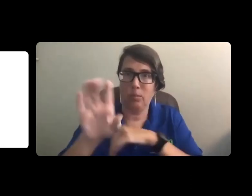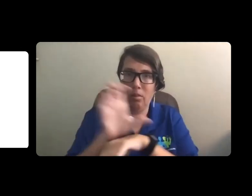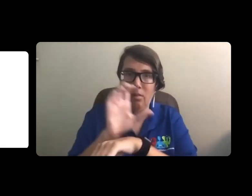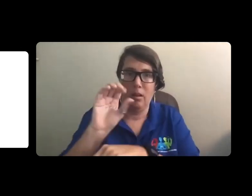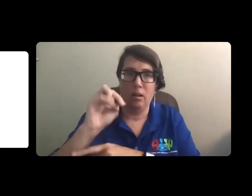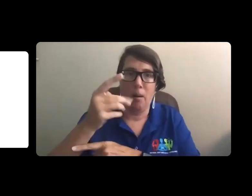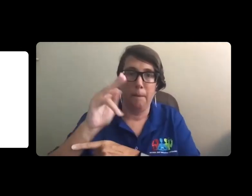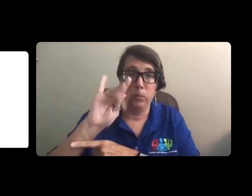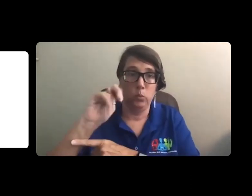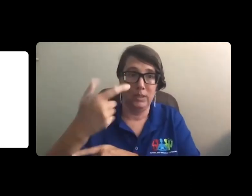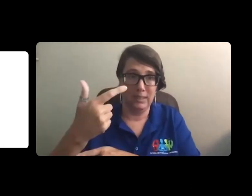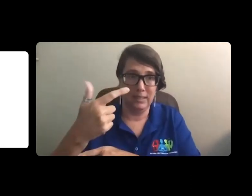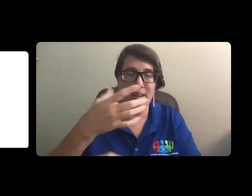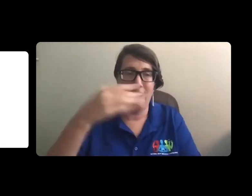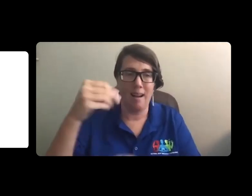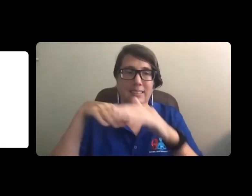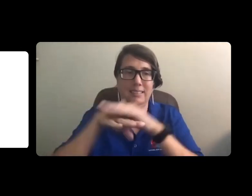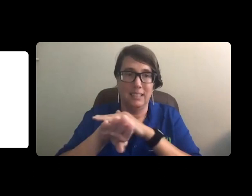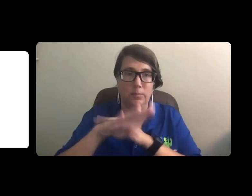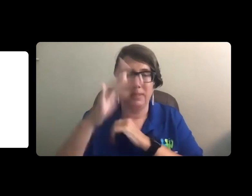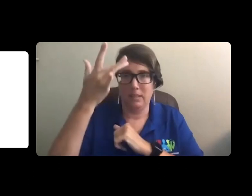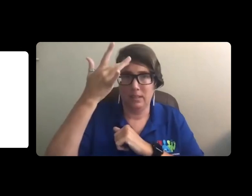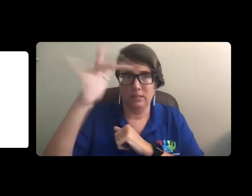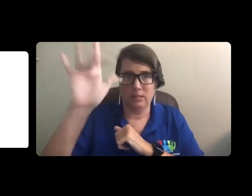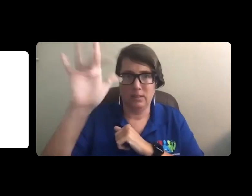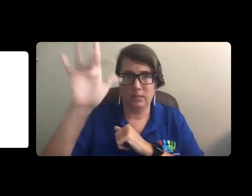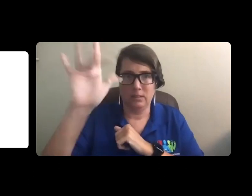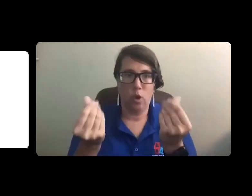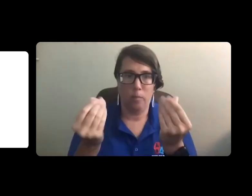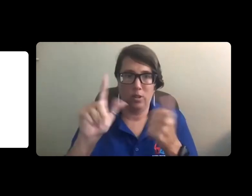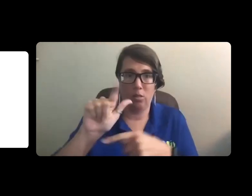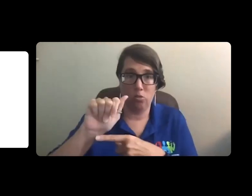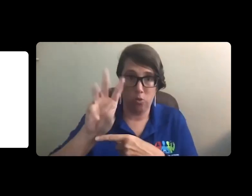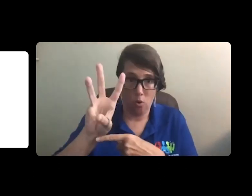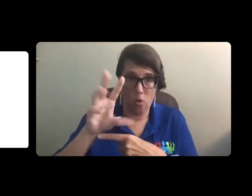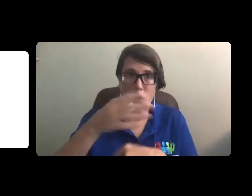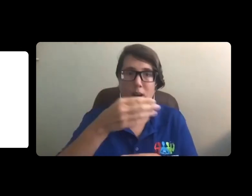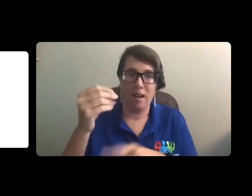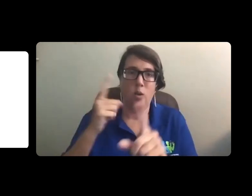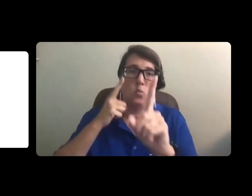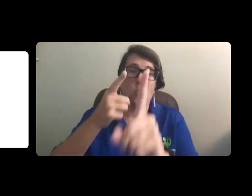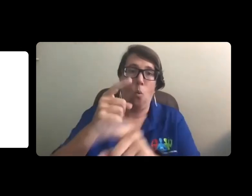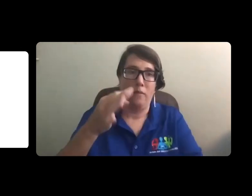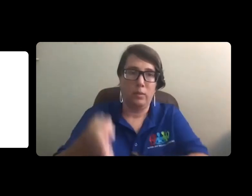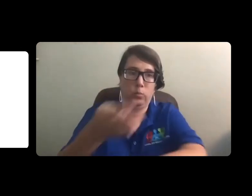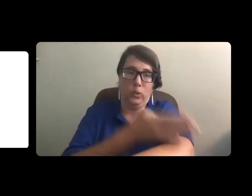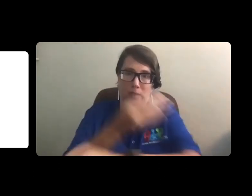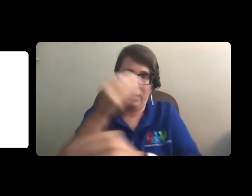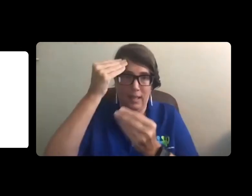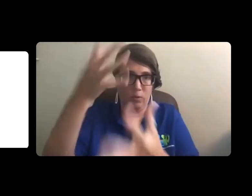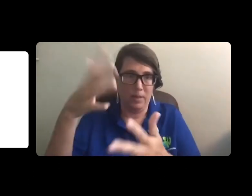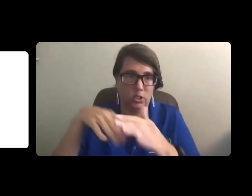Raja's research interests encompass the fields of accessible computing and